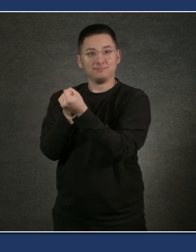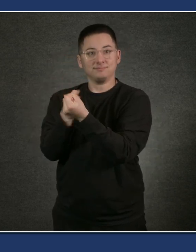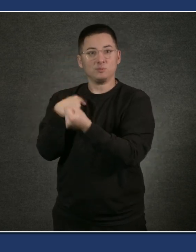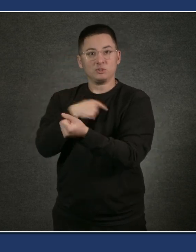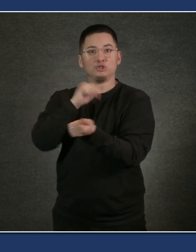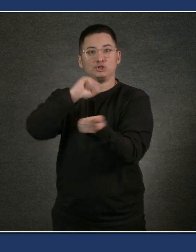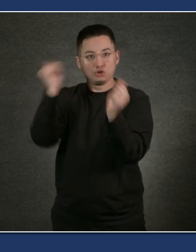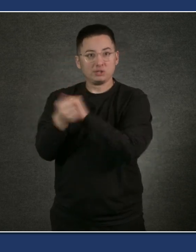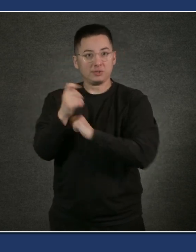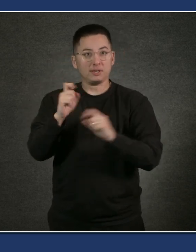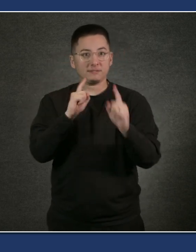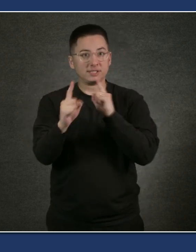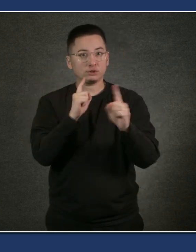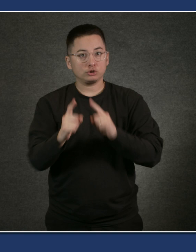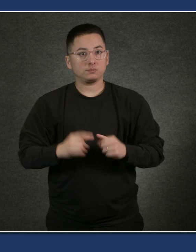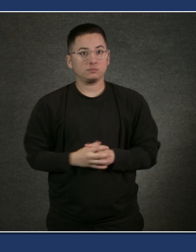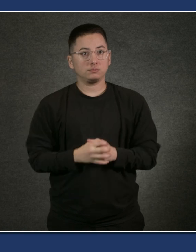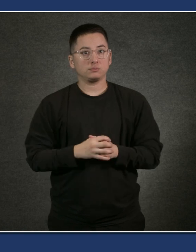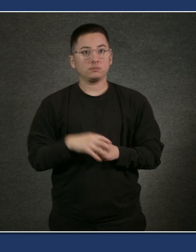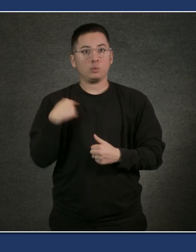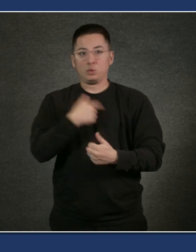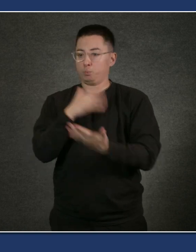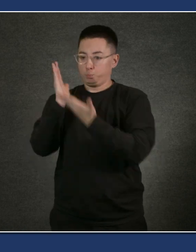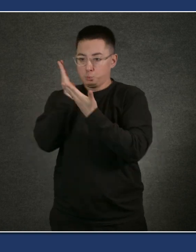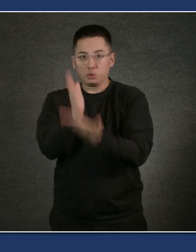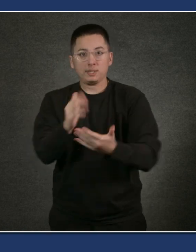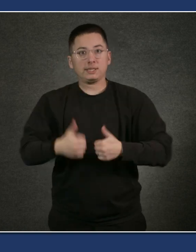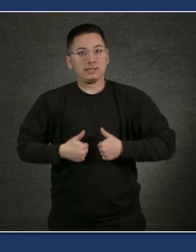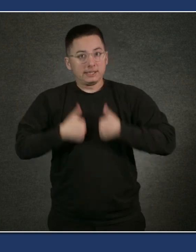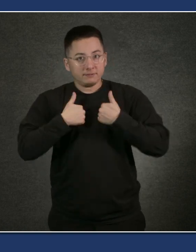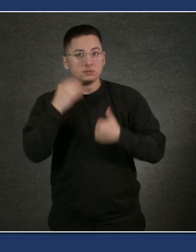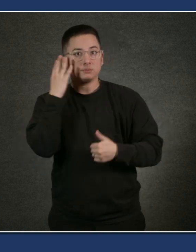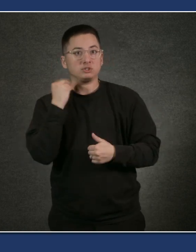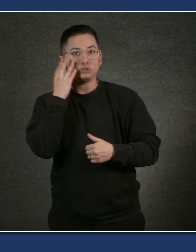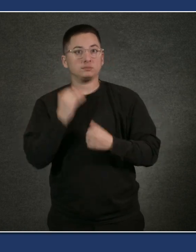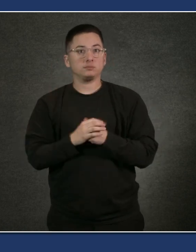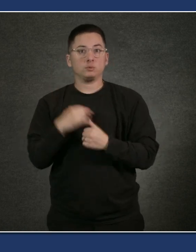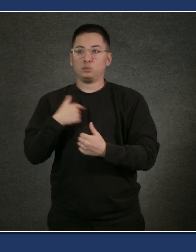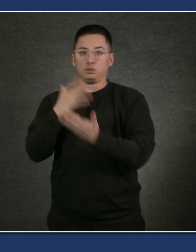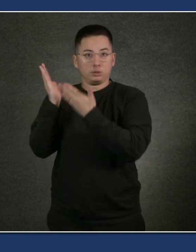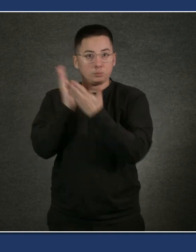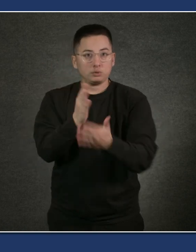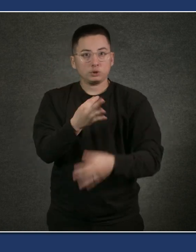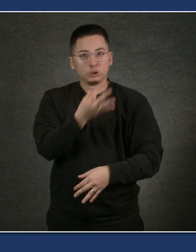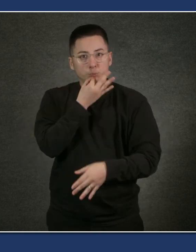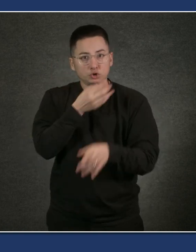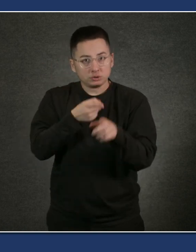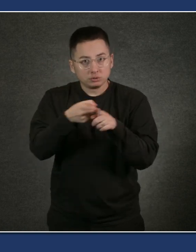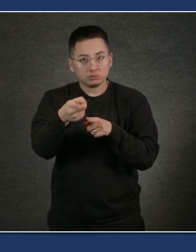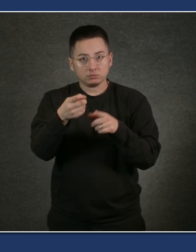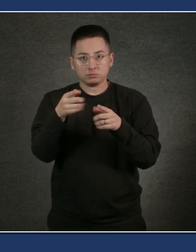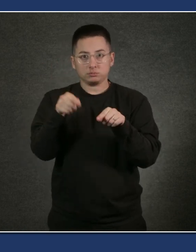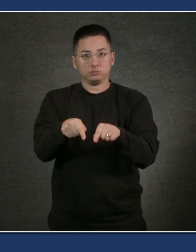We bring lived experience. We bring expertise. And we bring a perspective that is far too often missing.